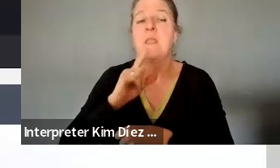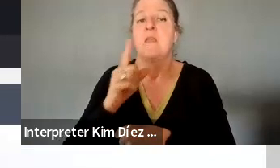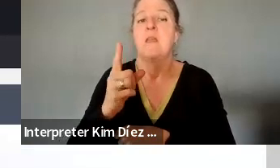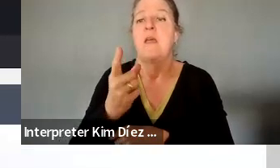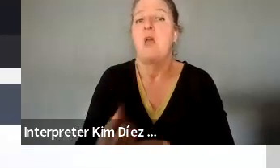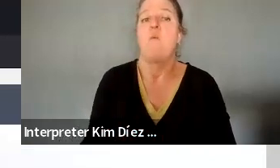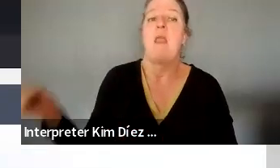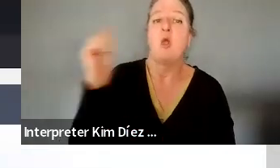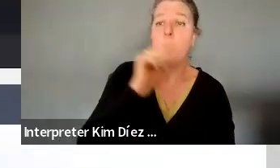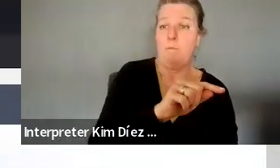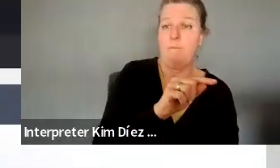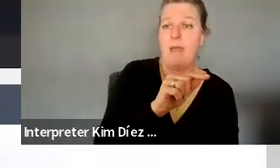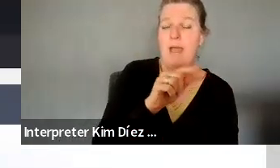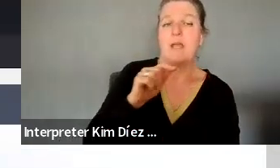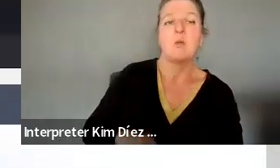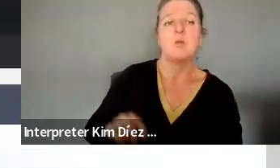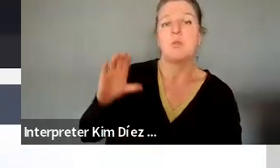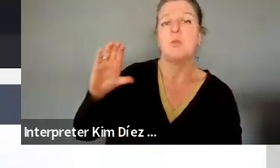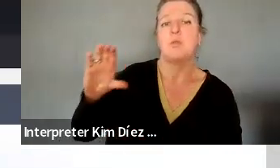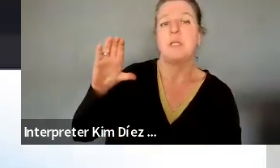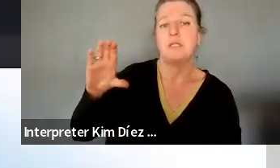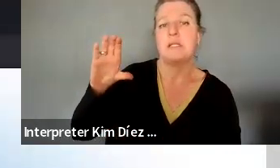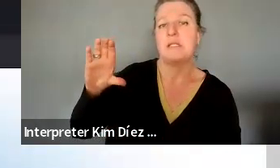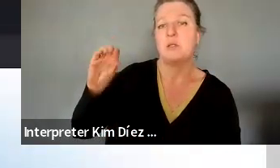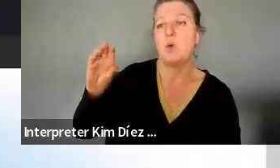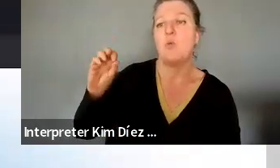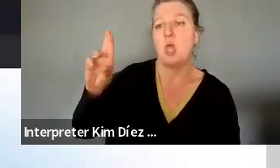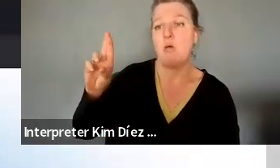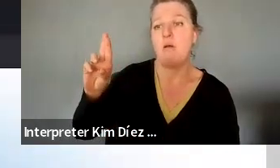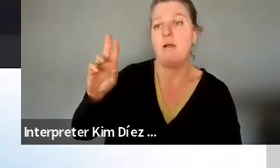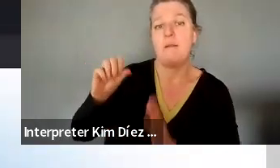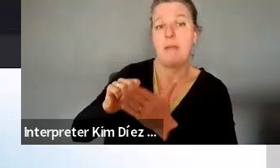to the CCCOER page and I go down to folders here,